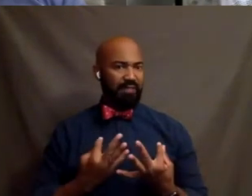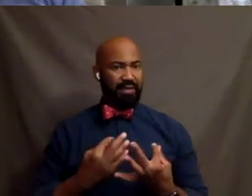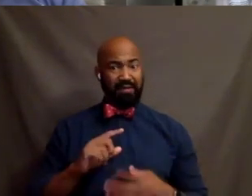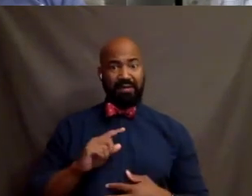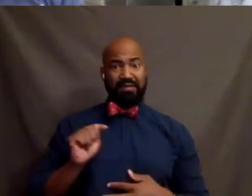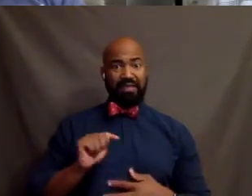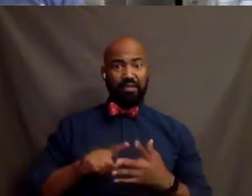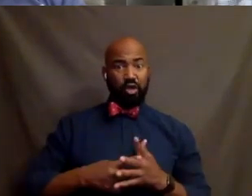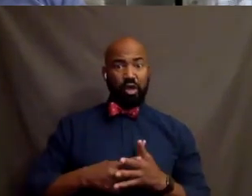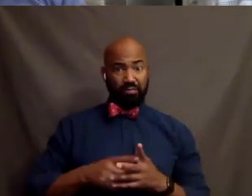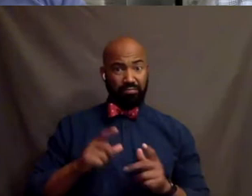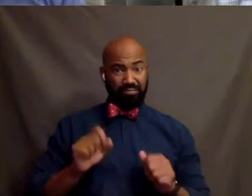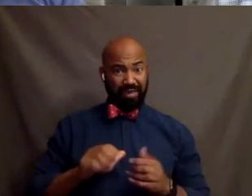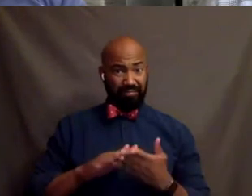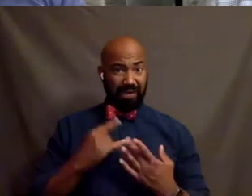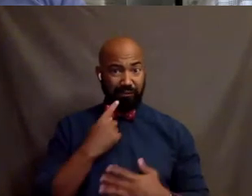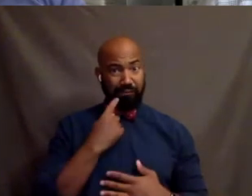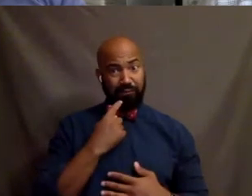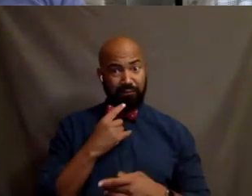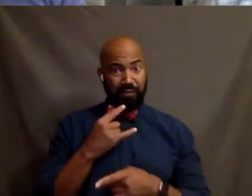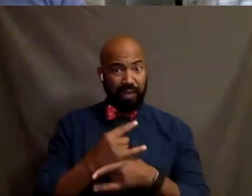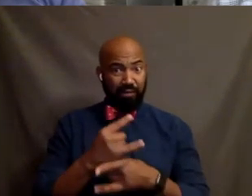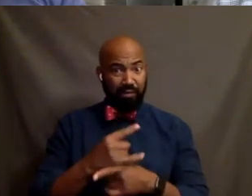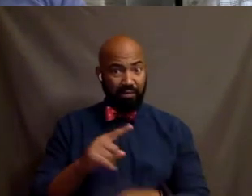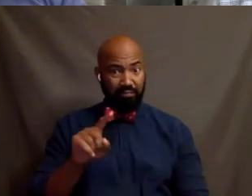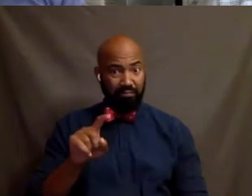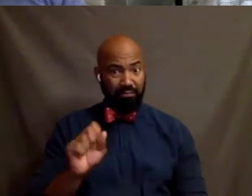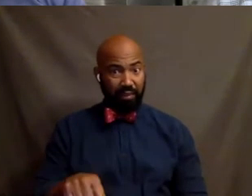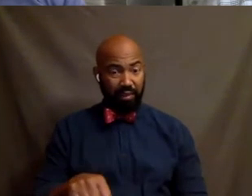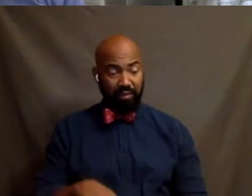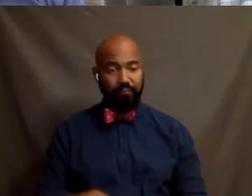So alcohol abuse definitely has a genetic component to it